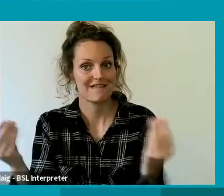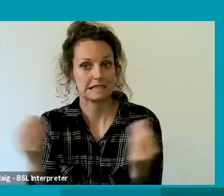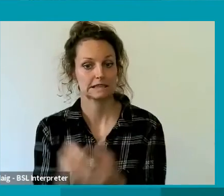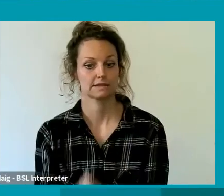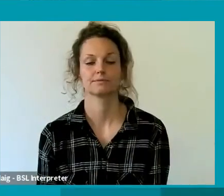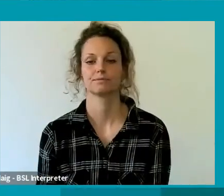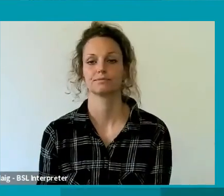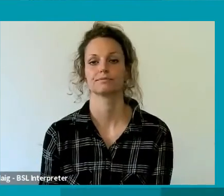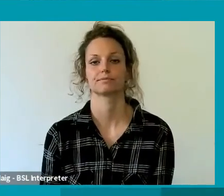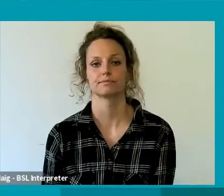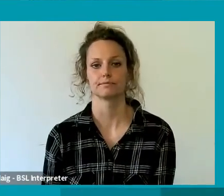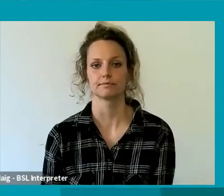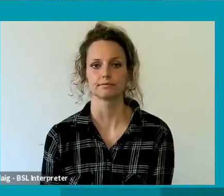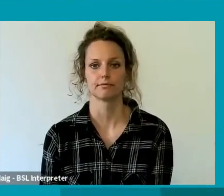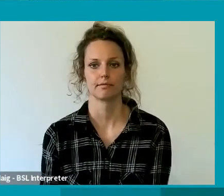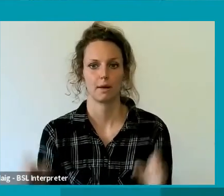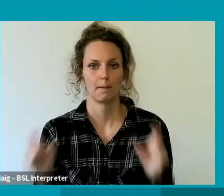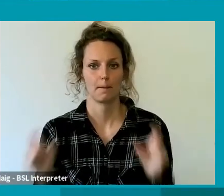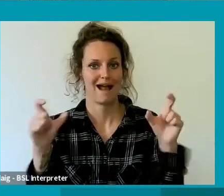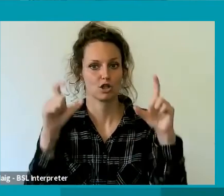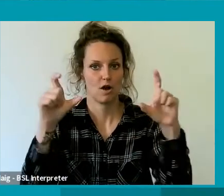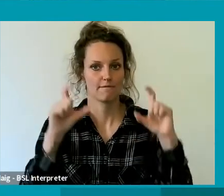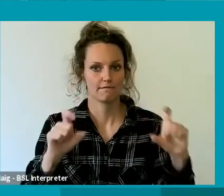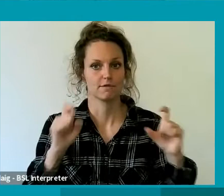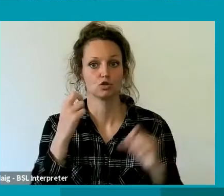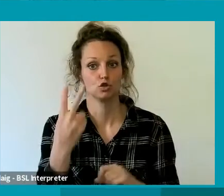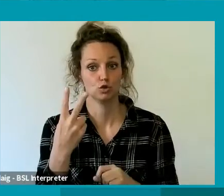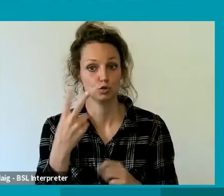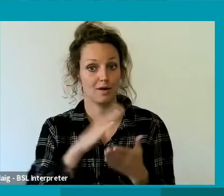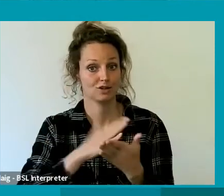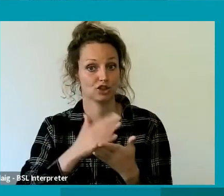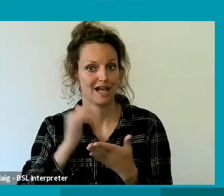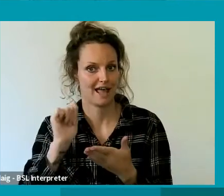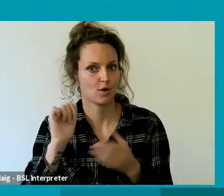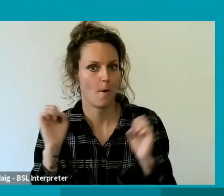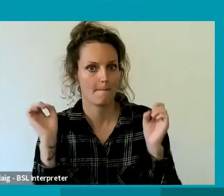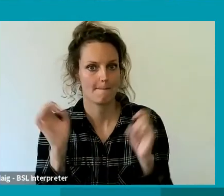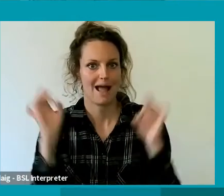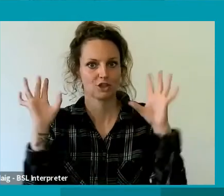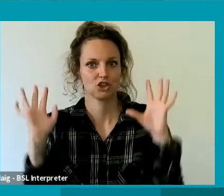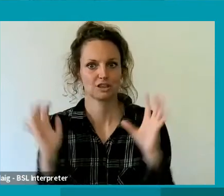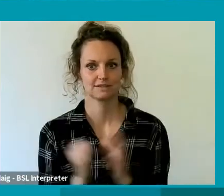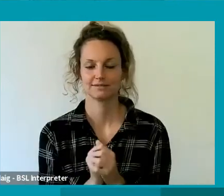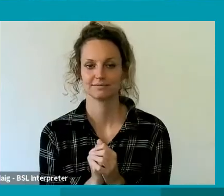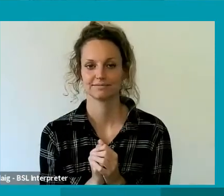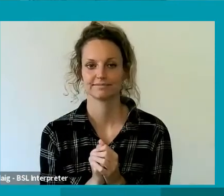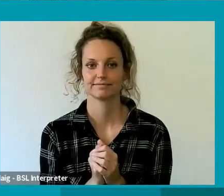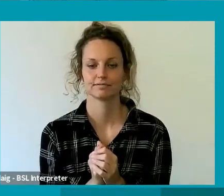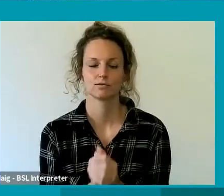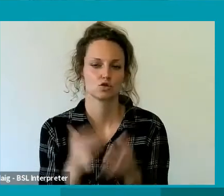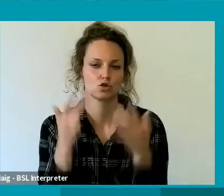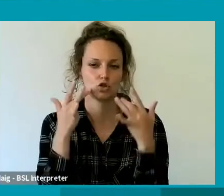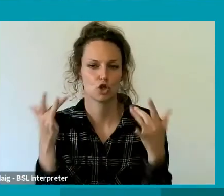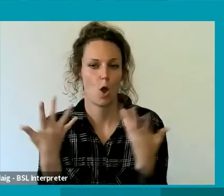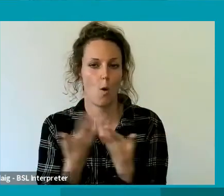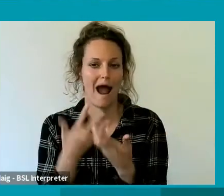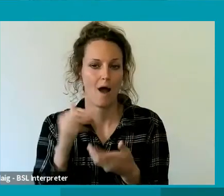Paragraph 2, this is where you share your magic, right? You want to show how you do your job well,